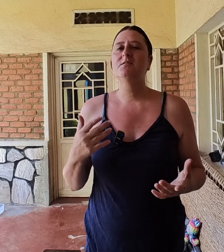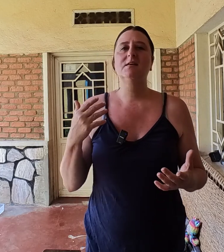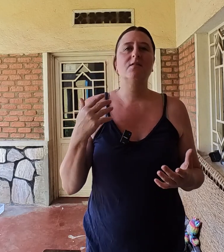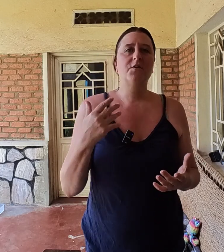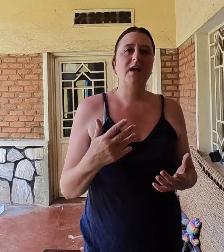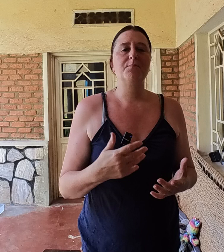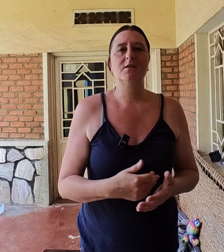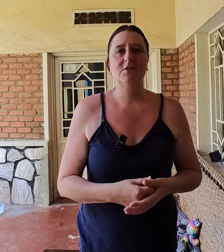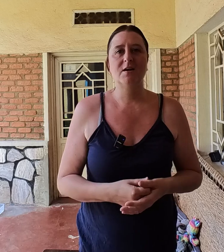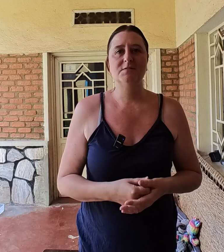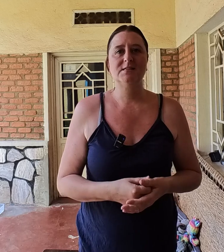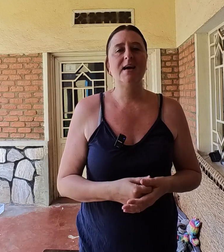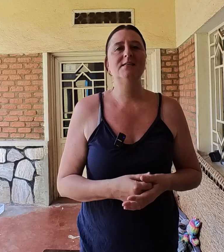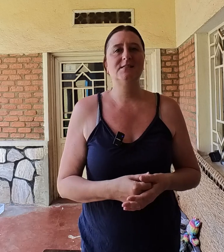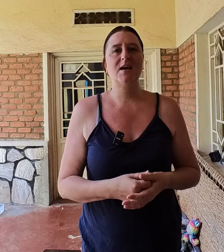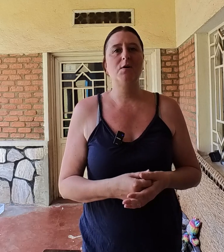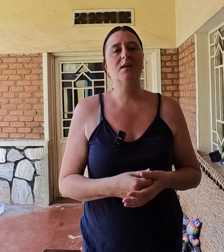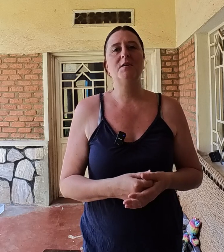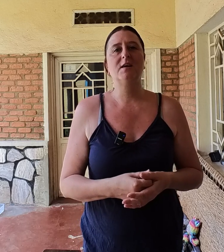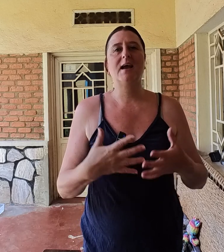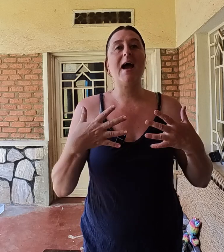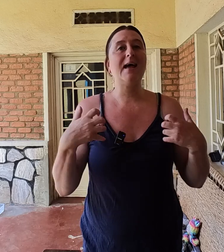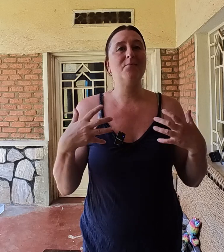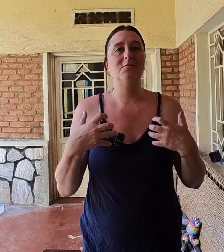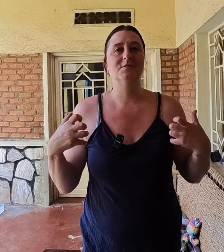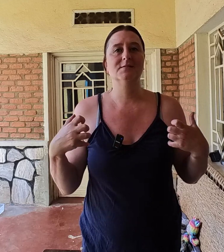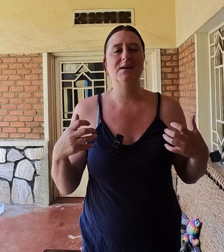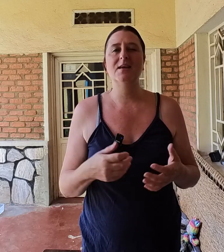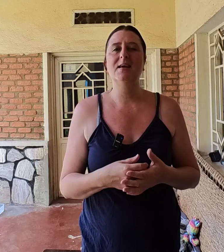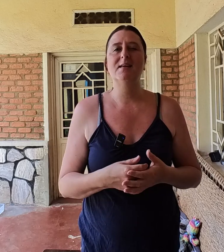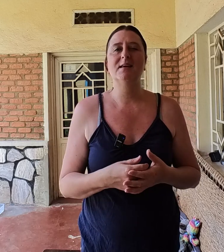to be doing another vocabulary cram today. Today we're going to be looking at animals. I think in